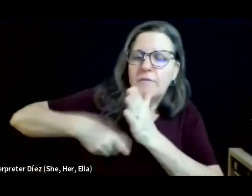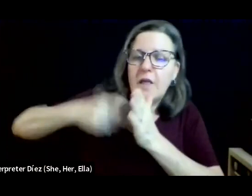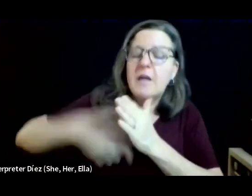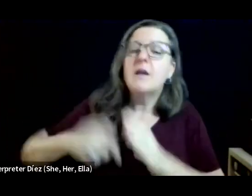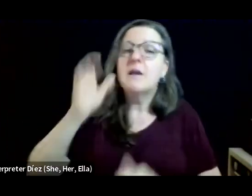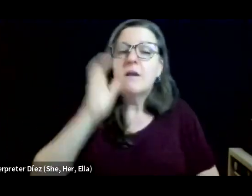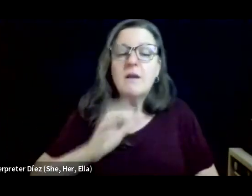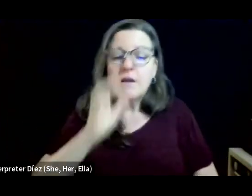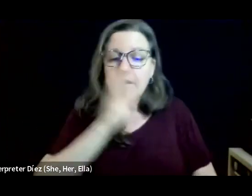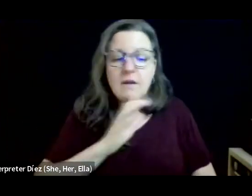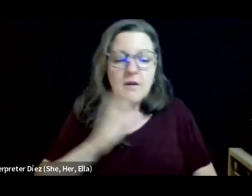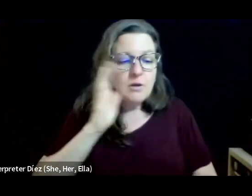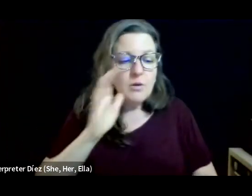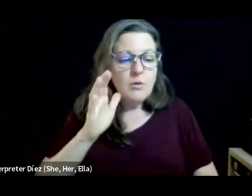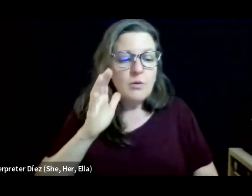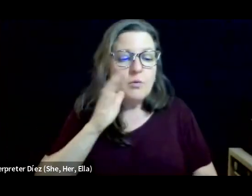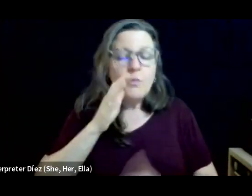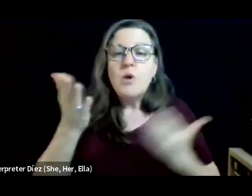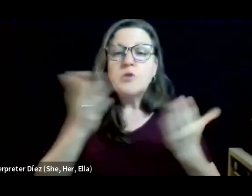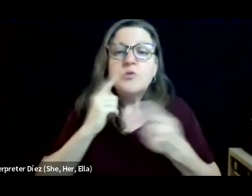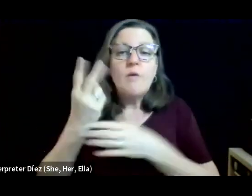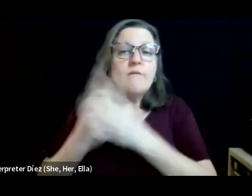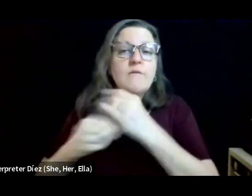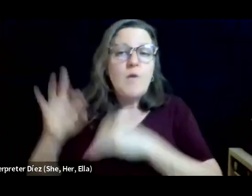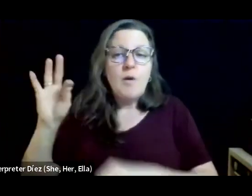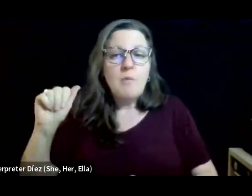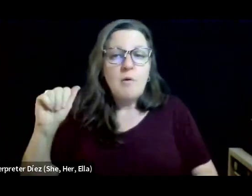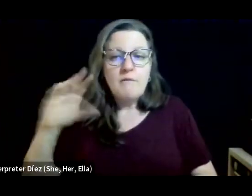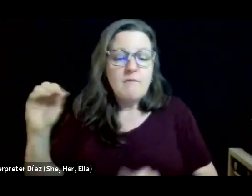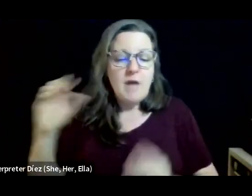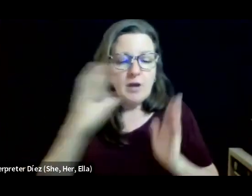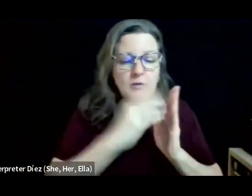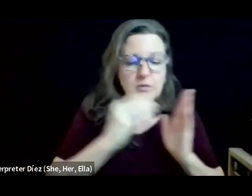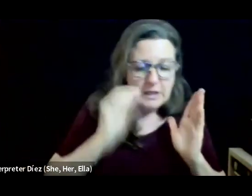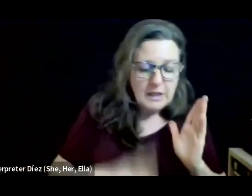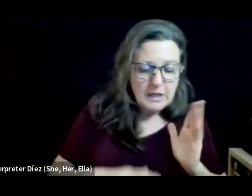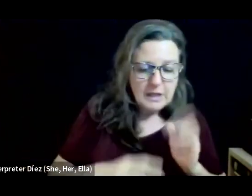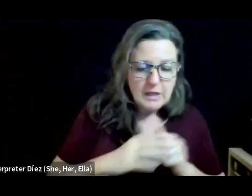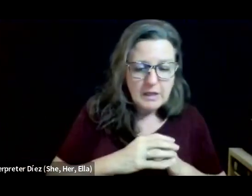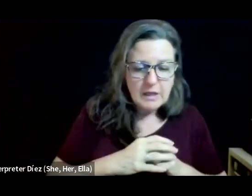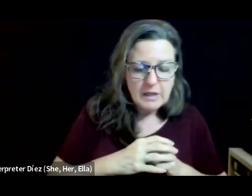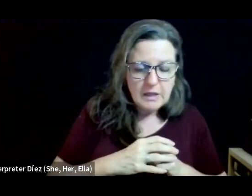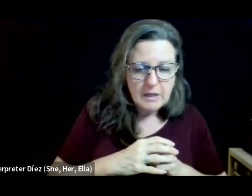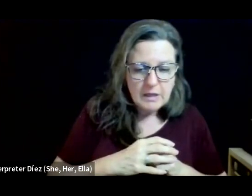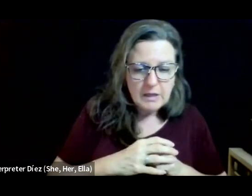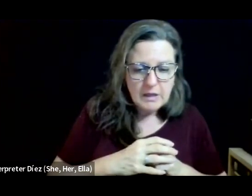faculty and the students, in addition to being a reasonably priced place to eat.